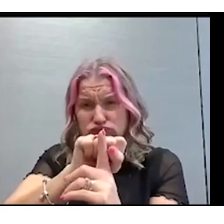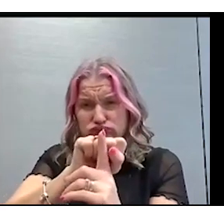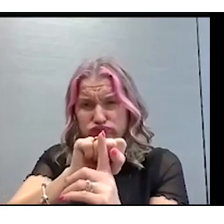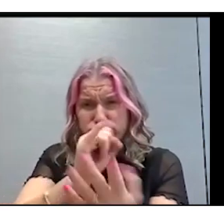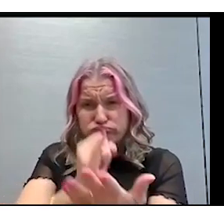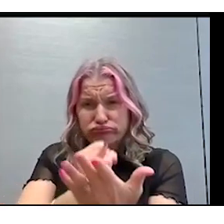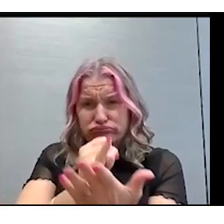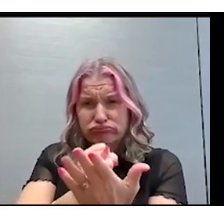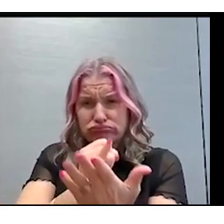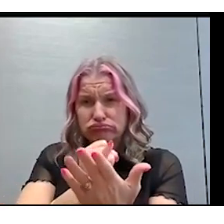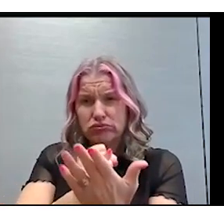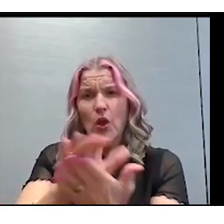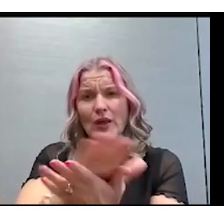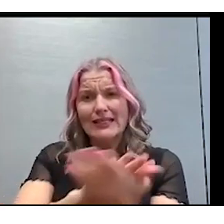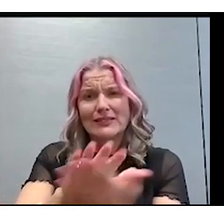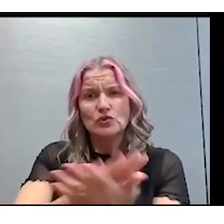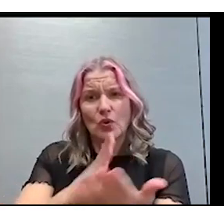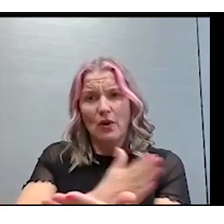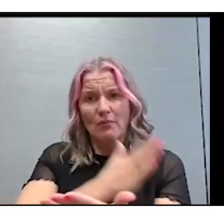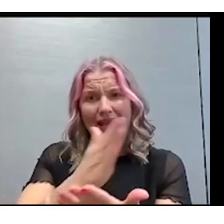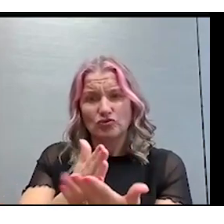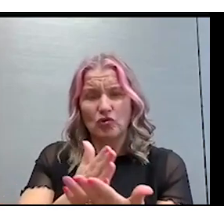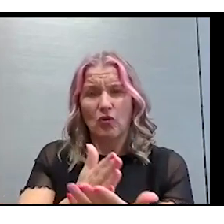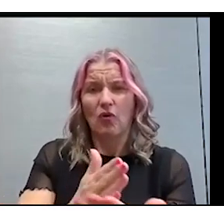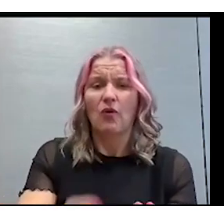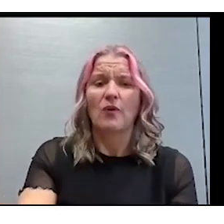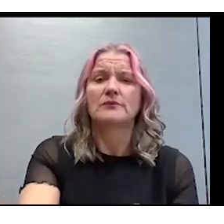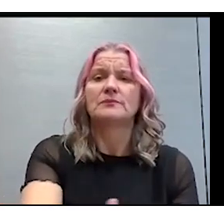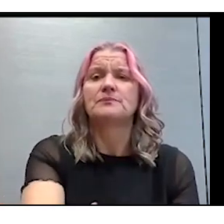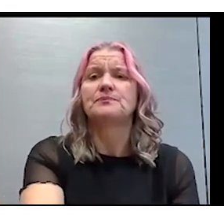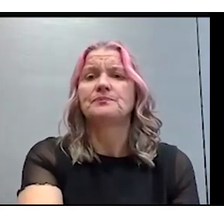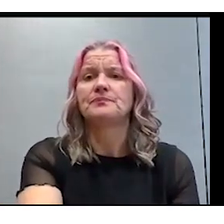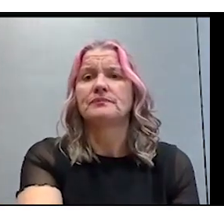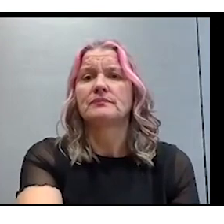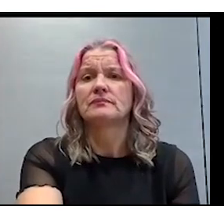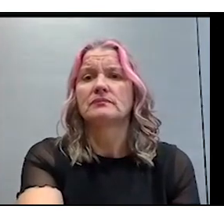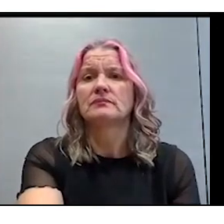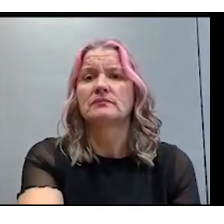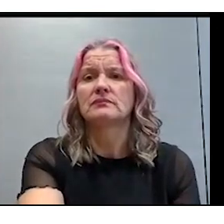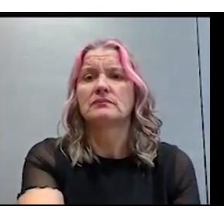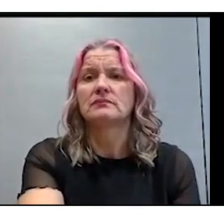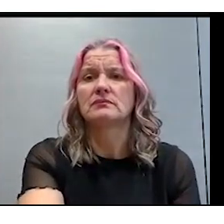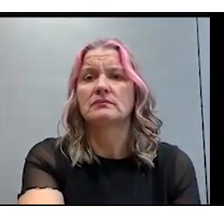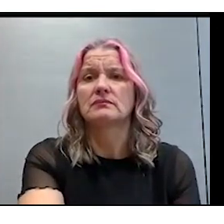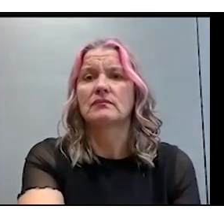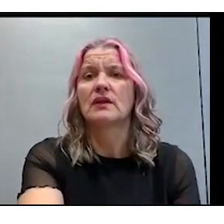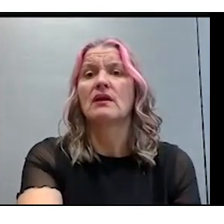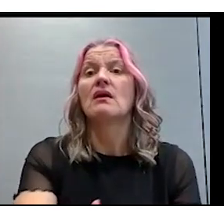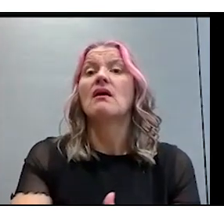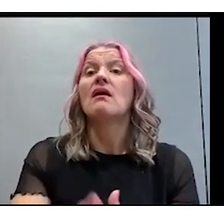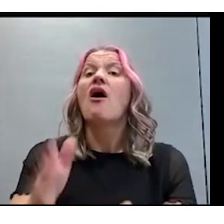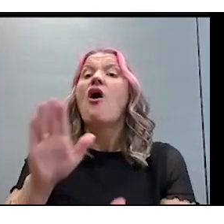We have a percentage that we can apply and saying well, from 100 queries, one of them actually has